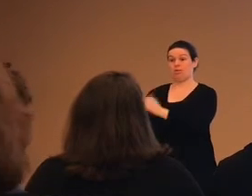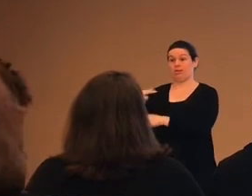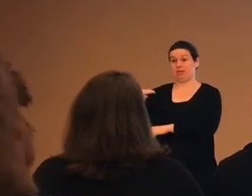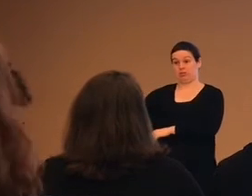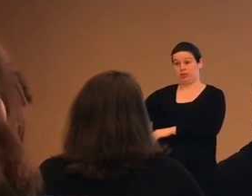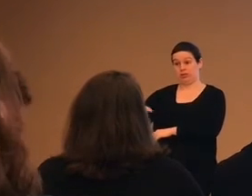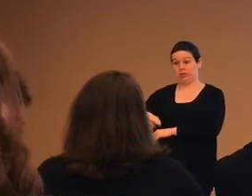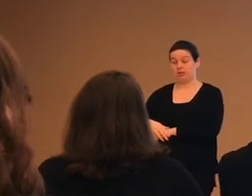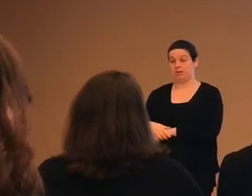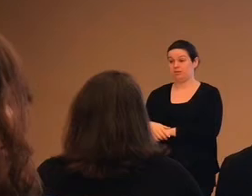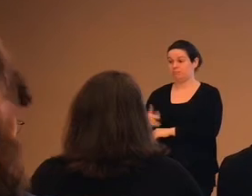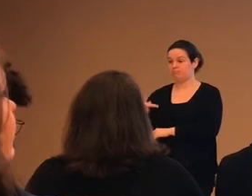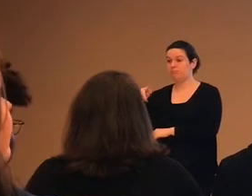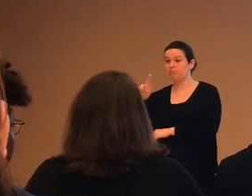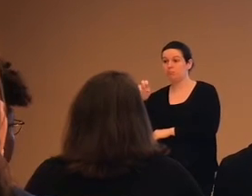as Park Rangers Park guides